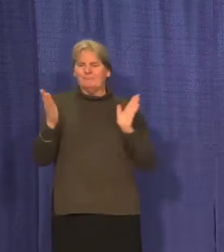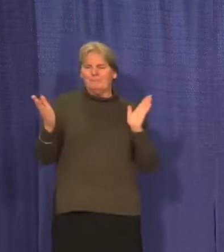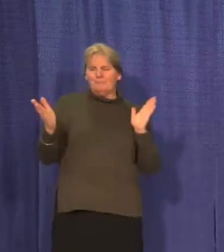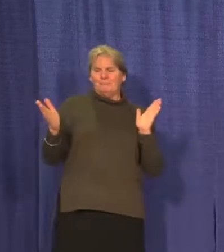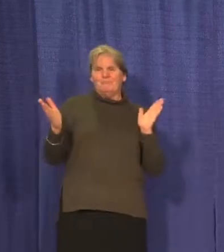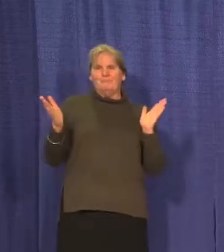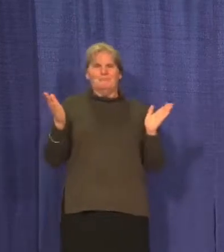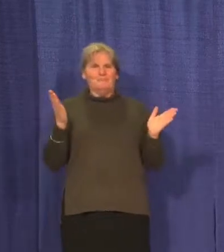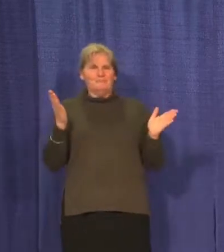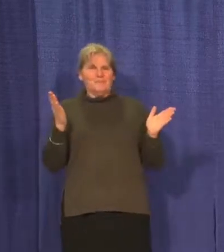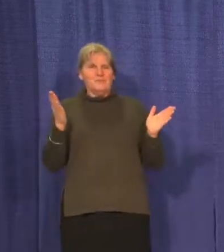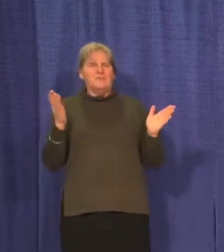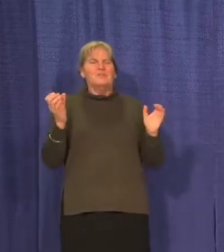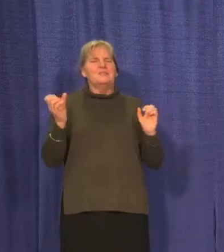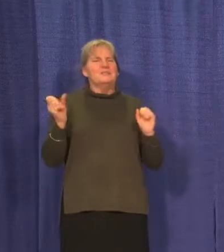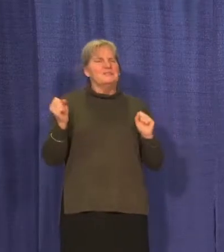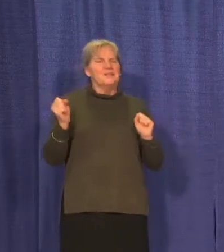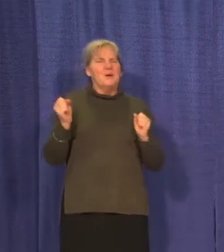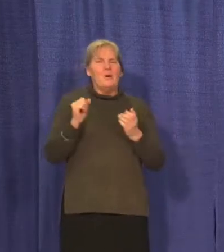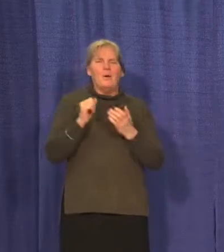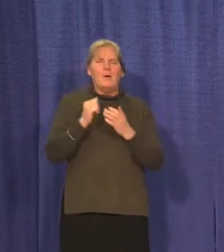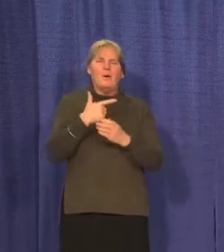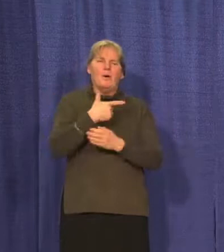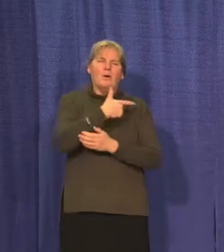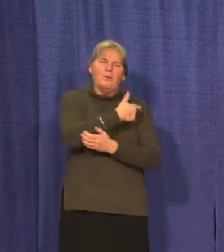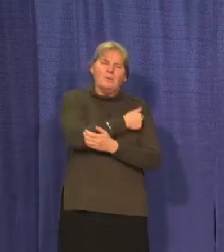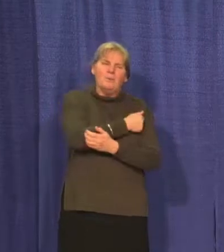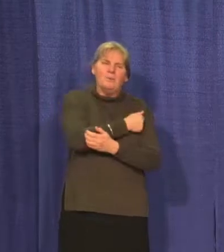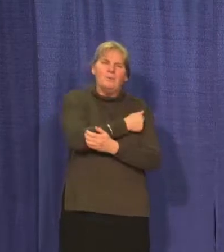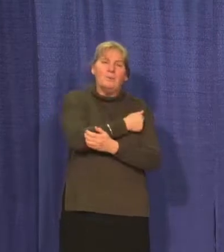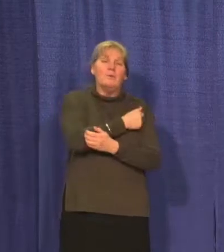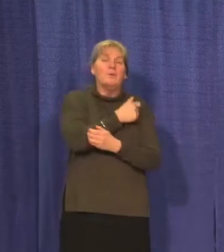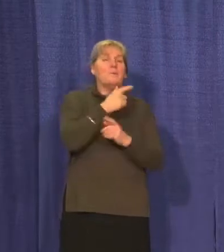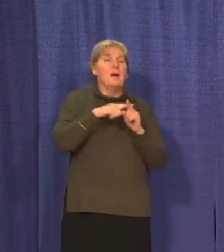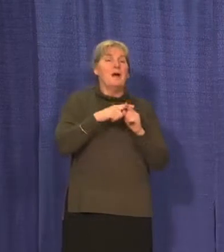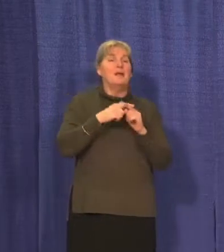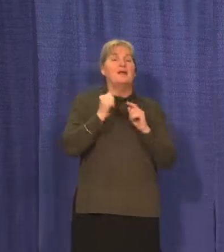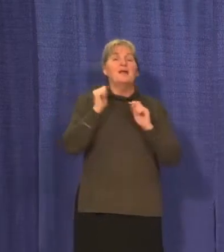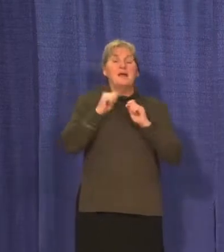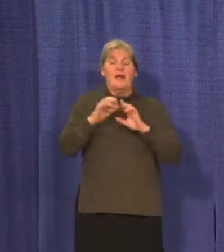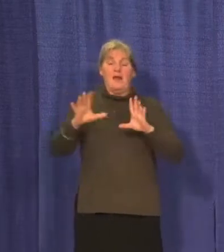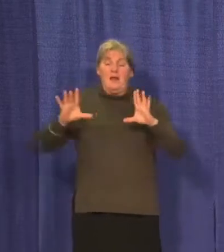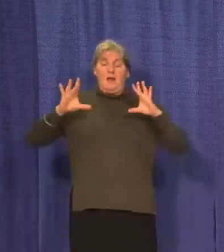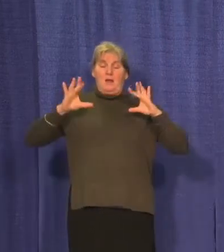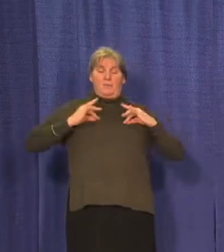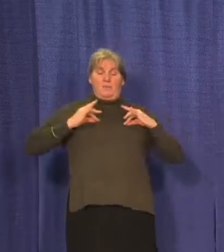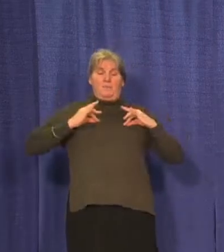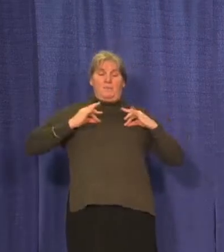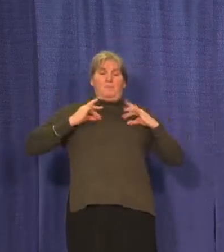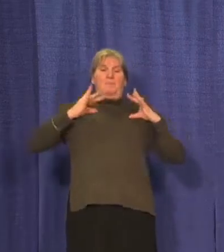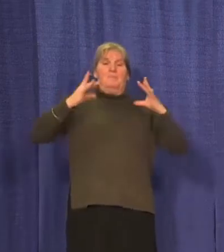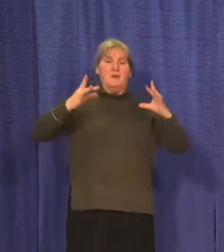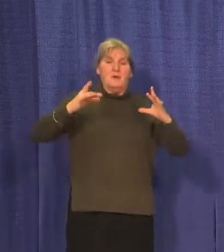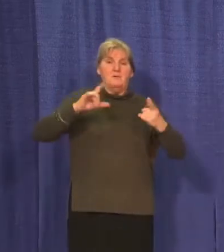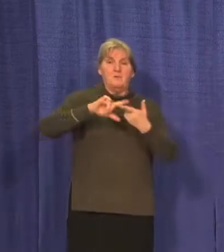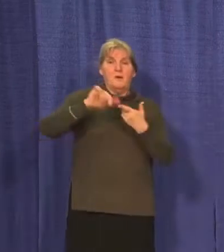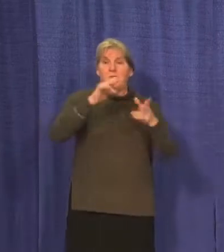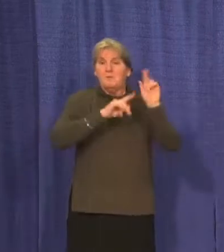don't have the effect, or the evidence on the effect of vaccine on transmission. We don't have that durability